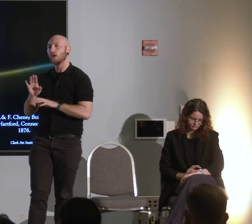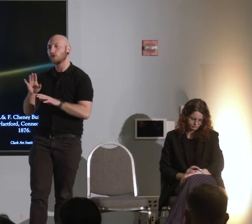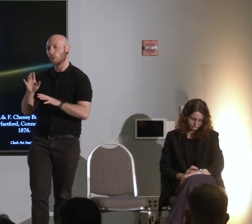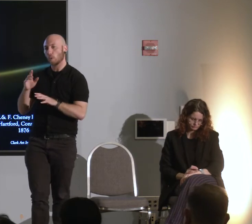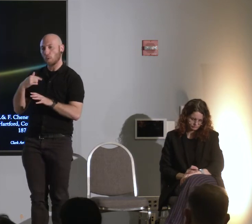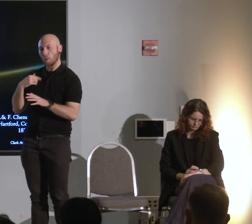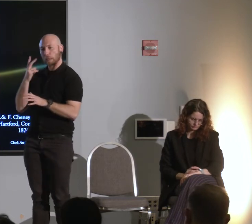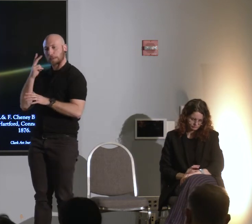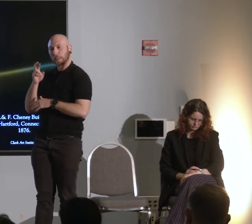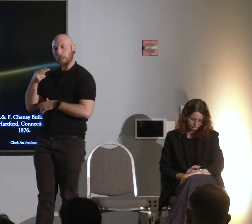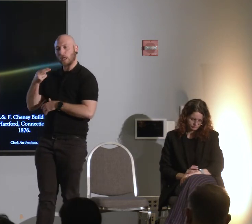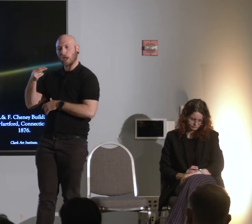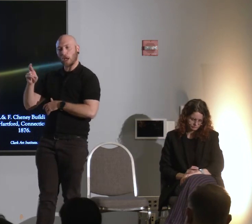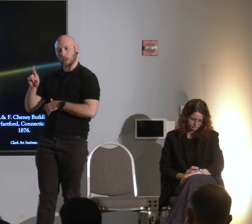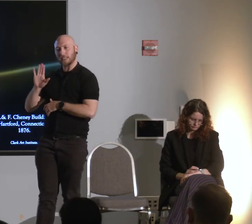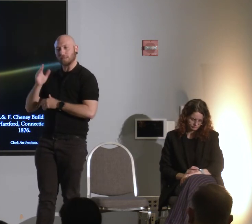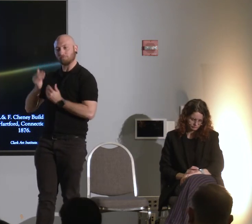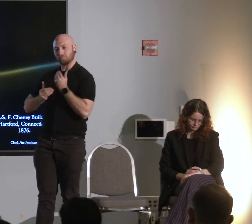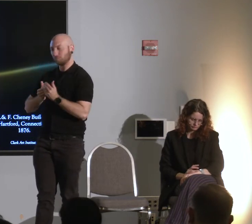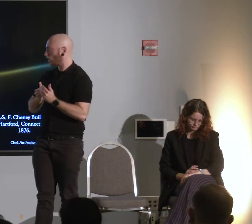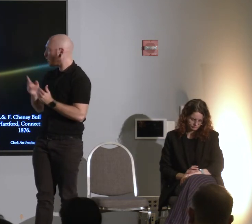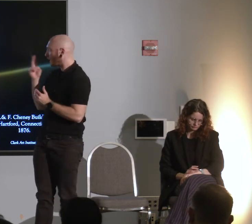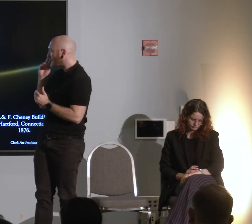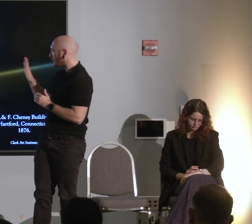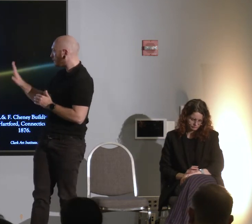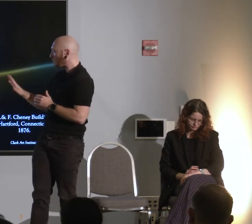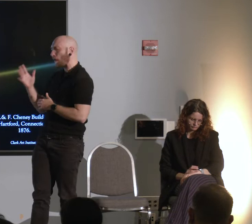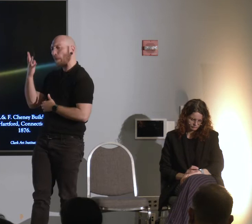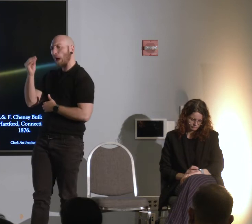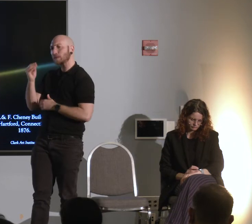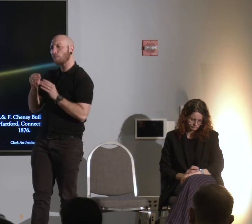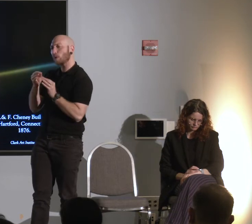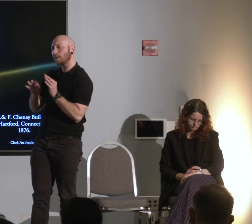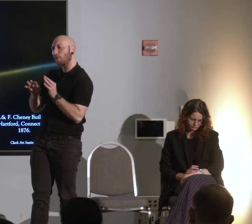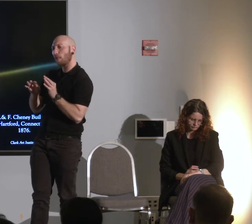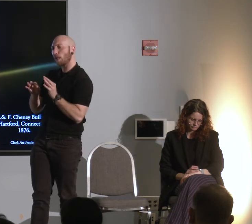The footprint is larger. The elegant exteriors still look simpler than they actually were.